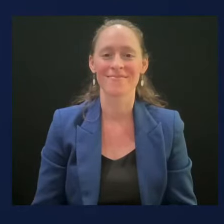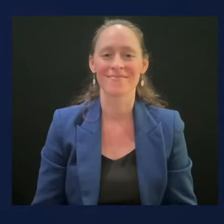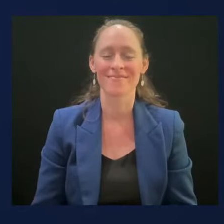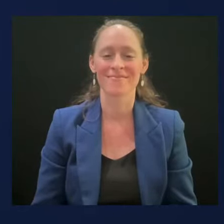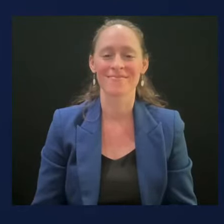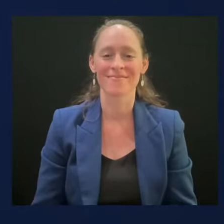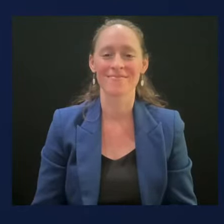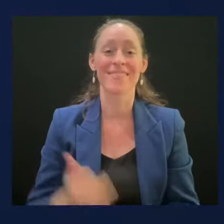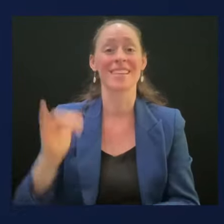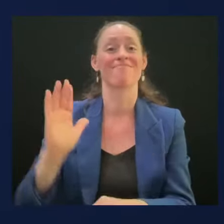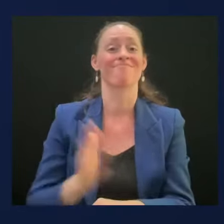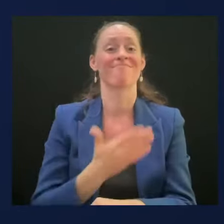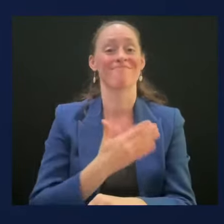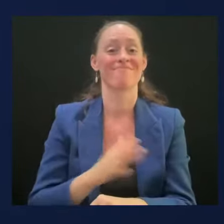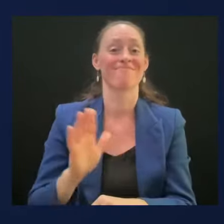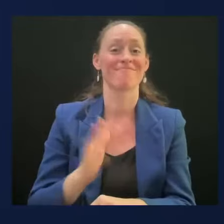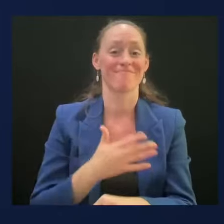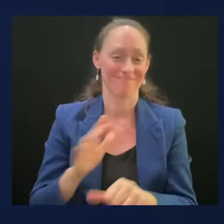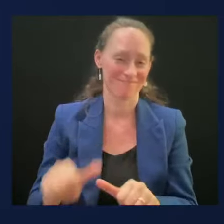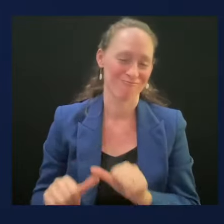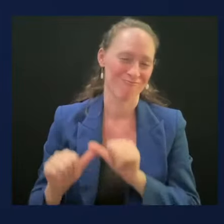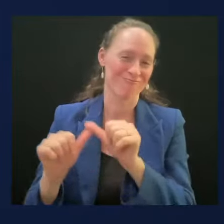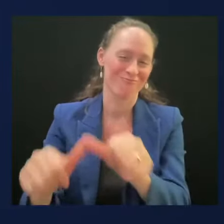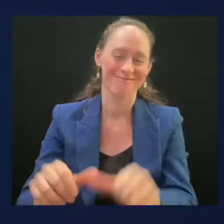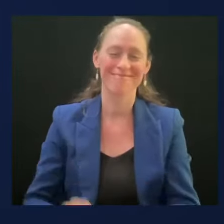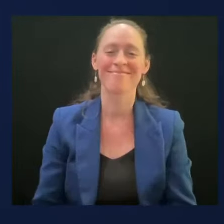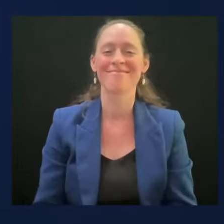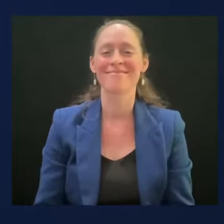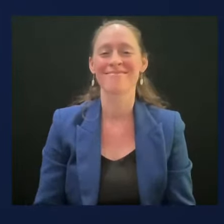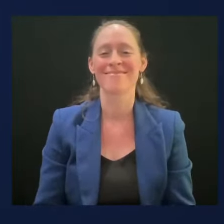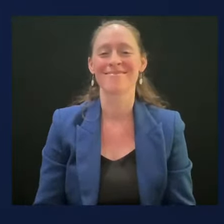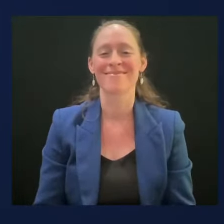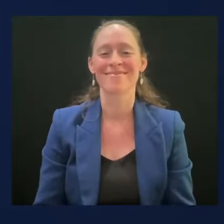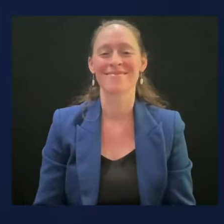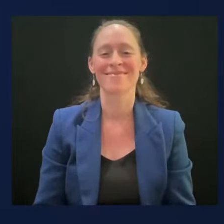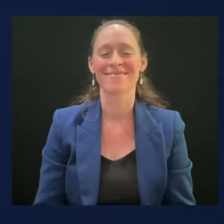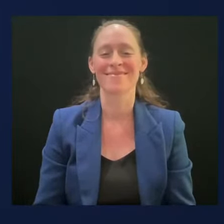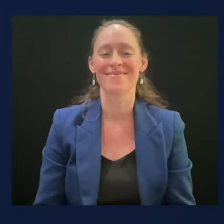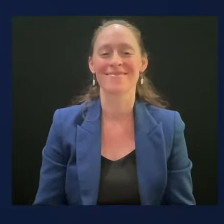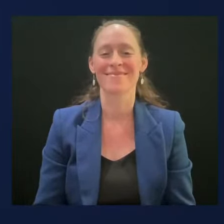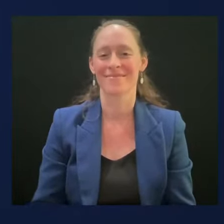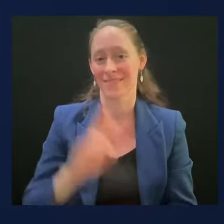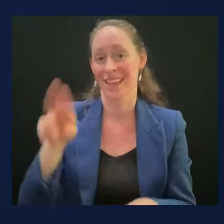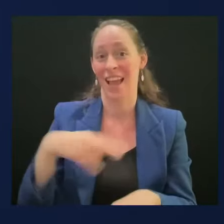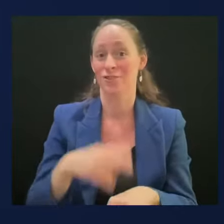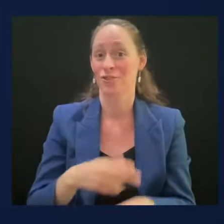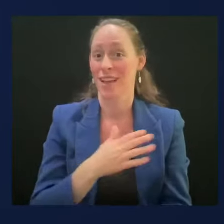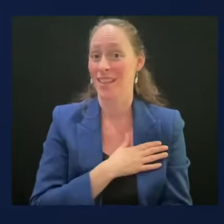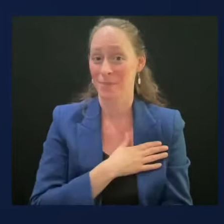Chorus: Oh say can you see, by the dawn's early light,